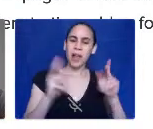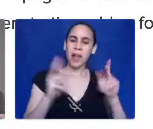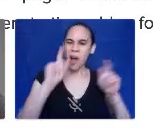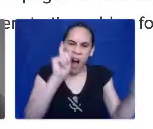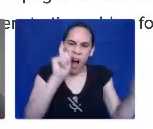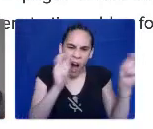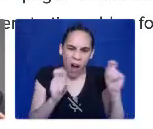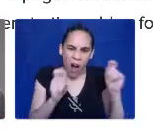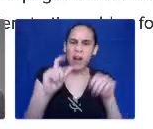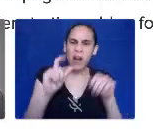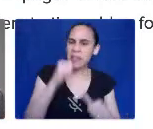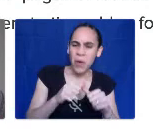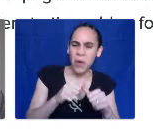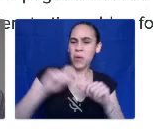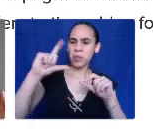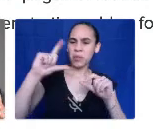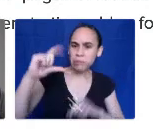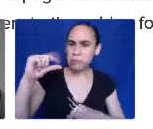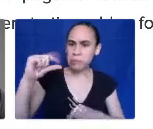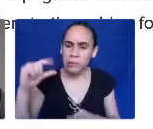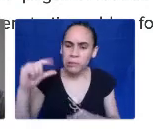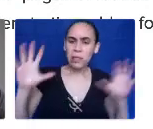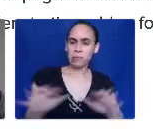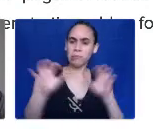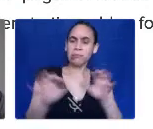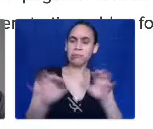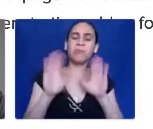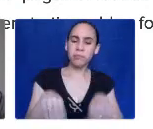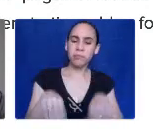busy work and that will not make progress you can have a great resume that's just plain text okay